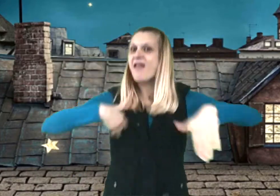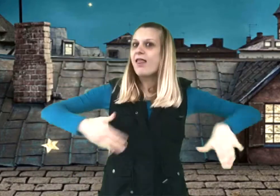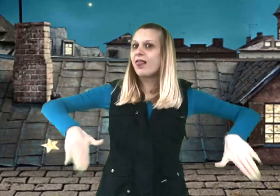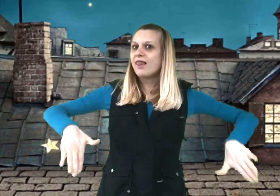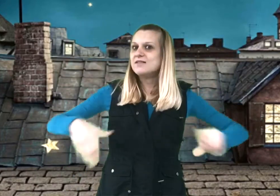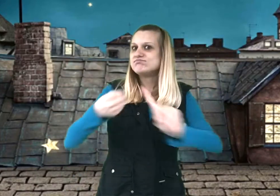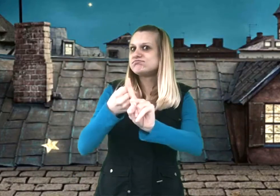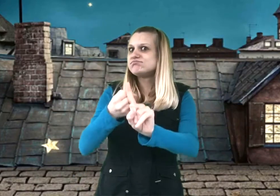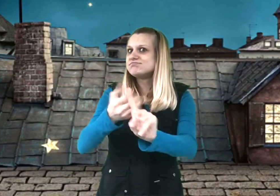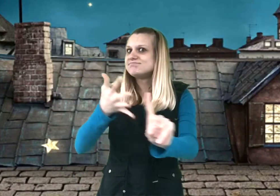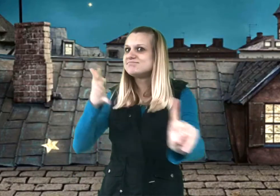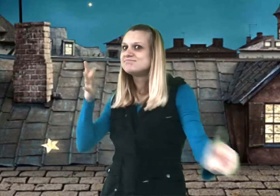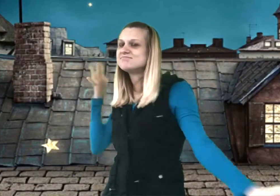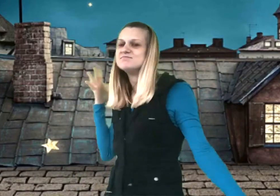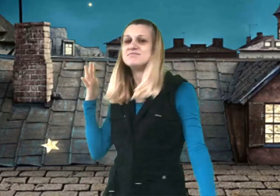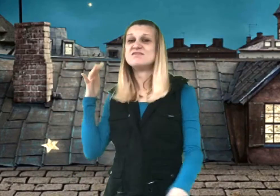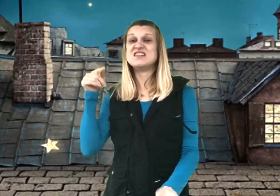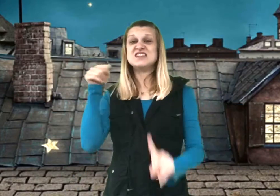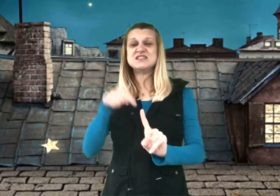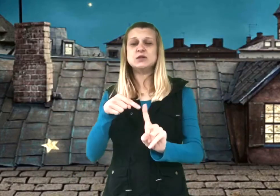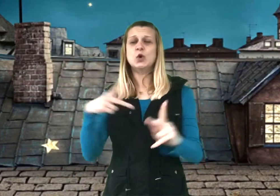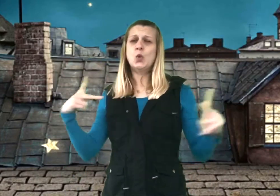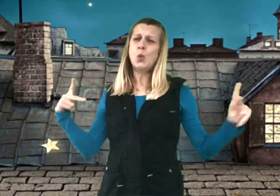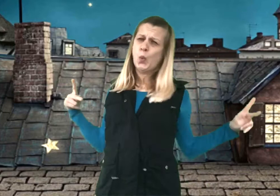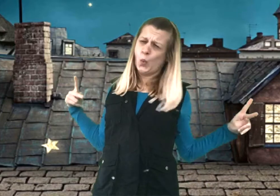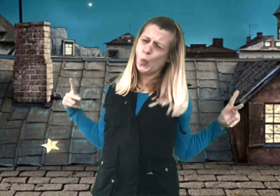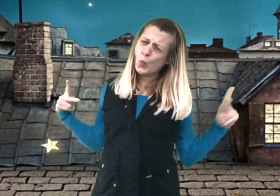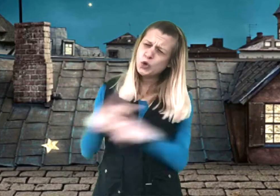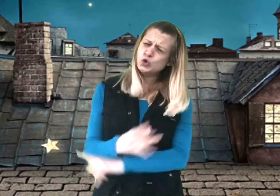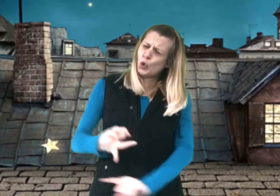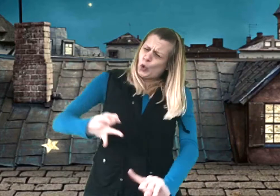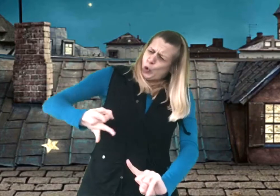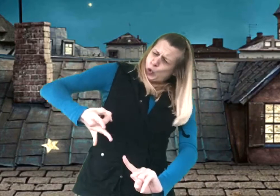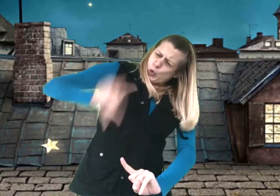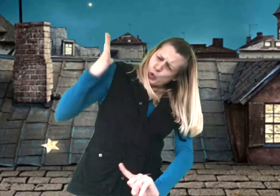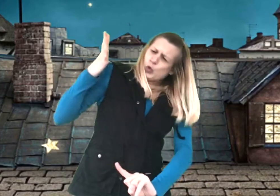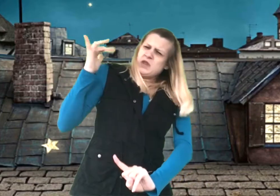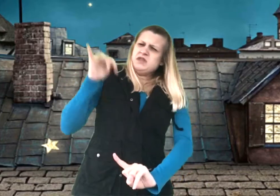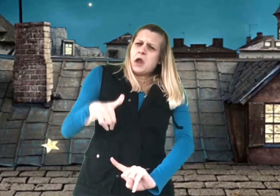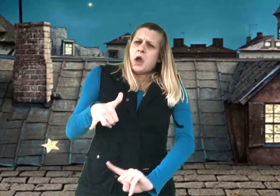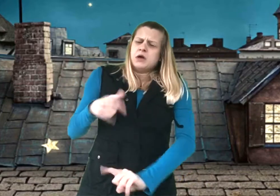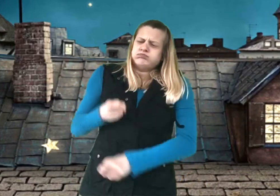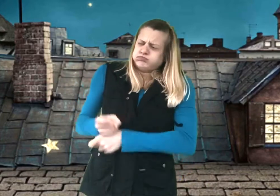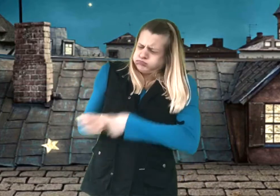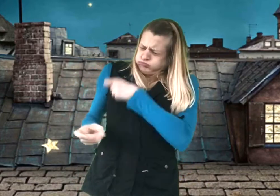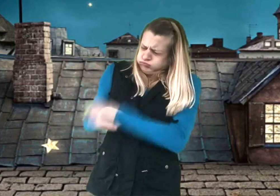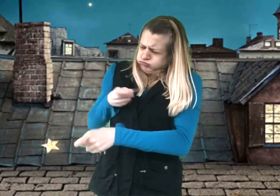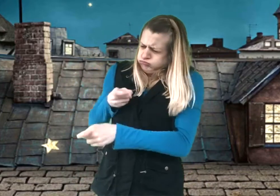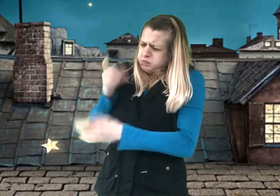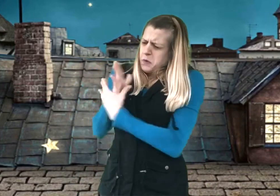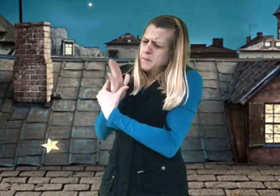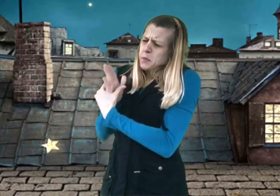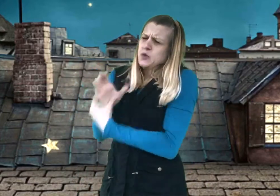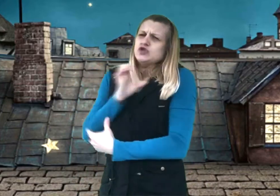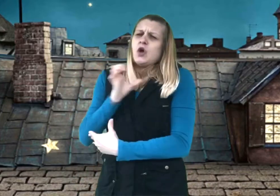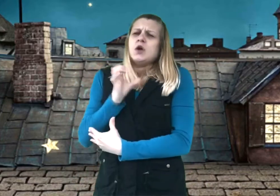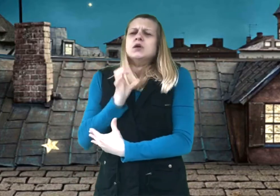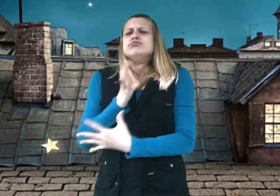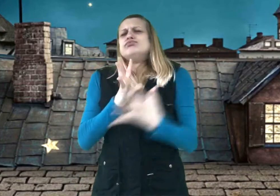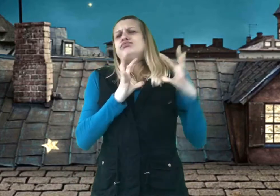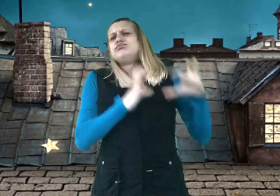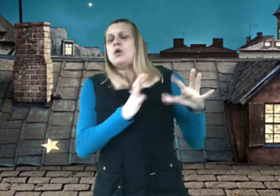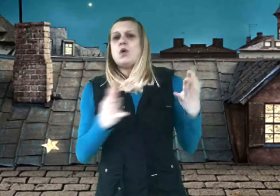But I haven’t yet told you about the one awful thing that tortured little Charlie,